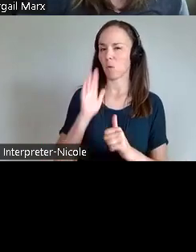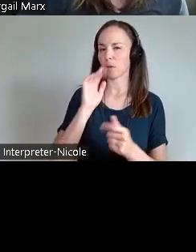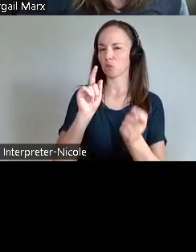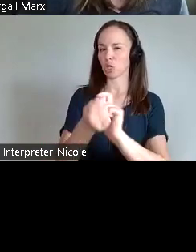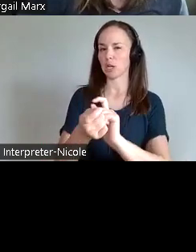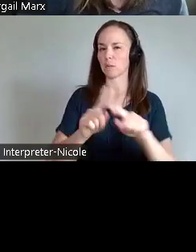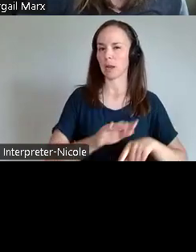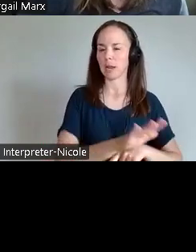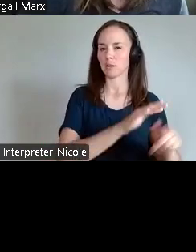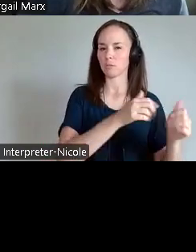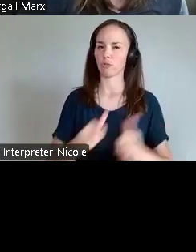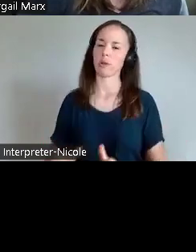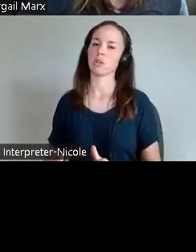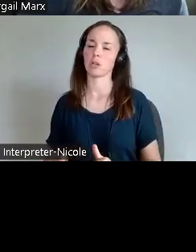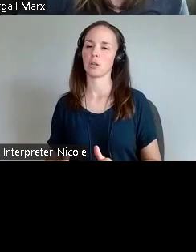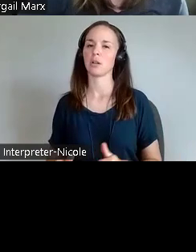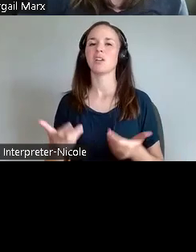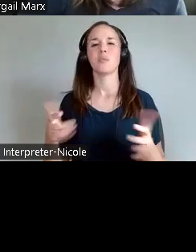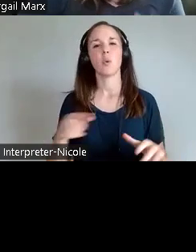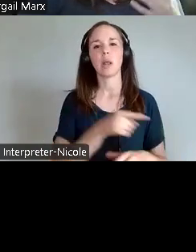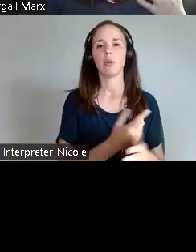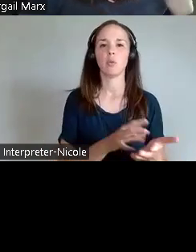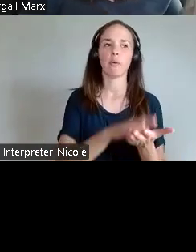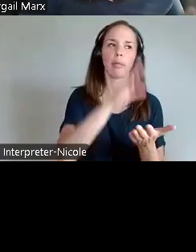And minimizing his re-learning. So setting up systems that will work